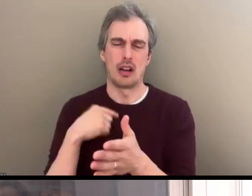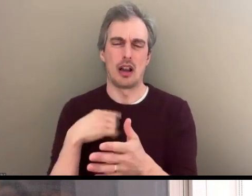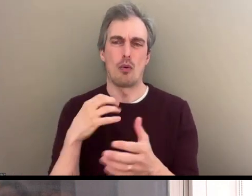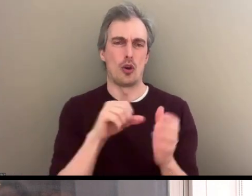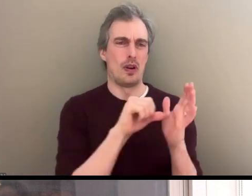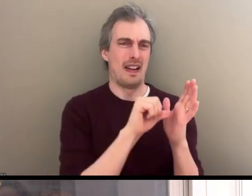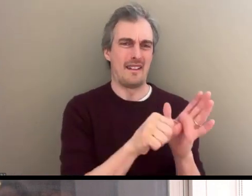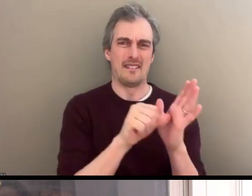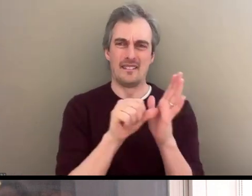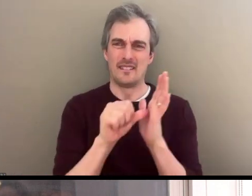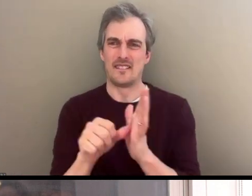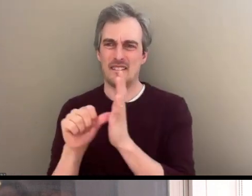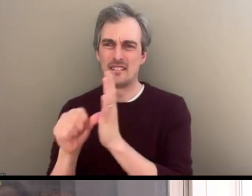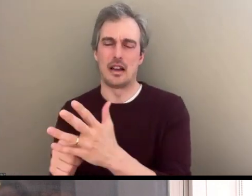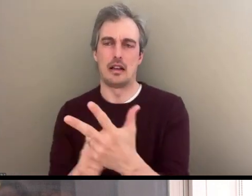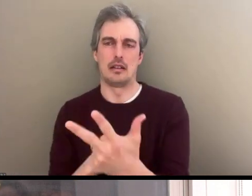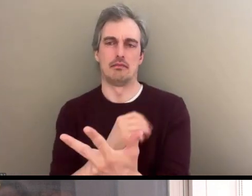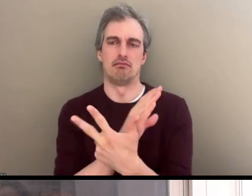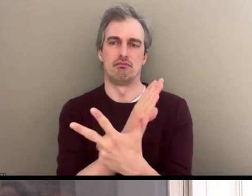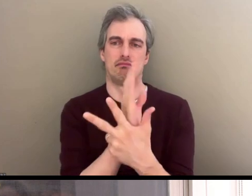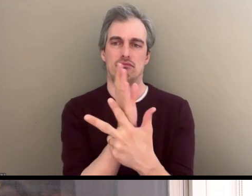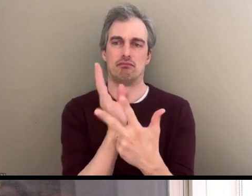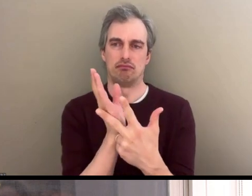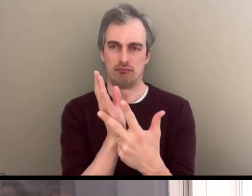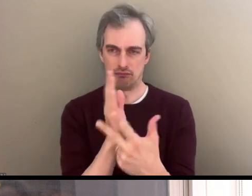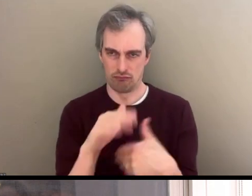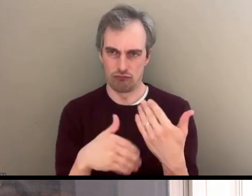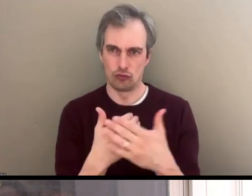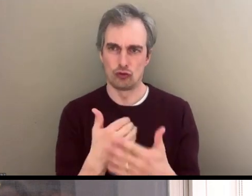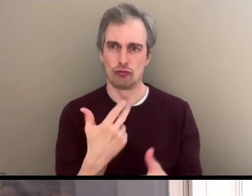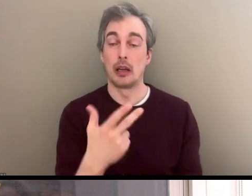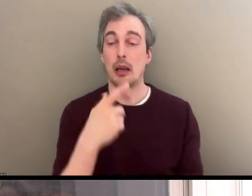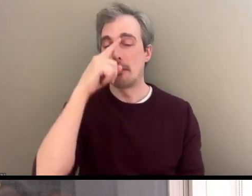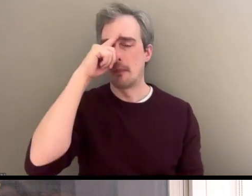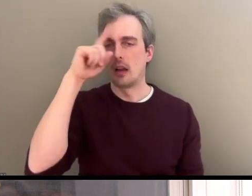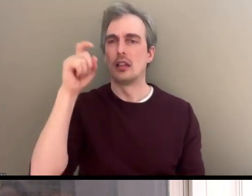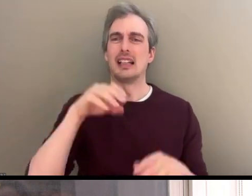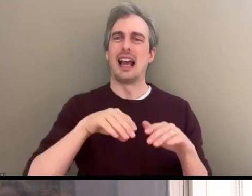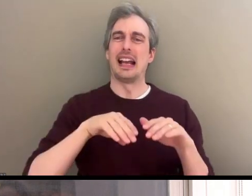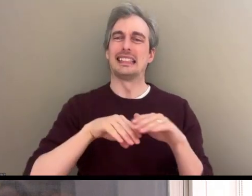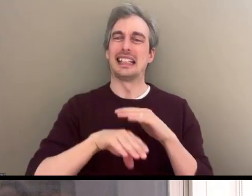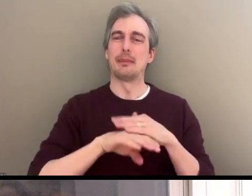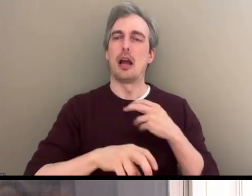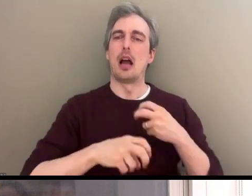be, and often do, get introduced during each stage of the development.